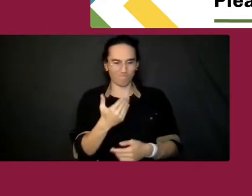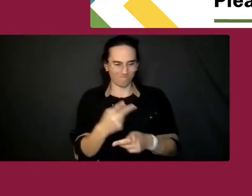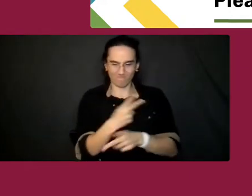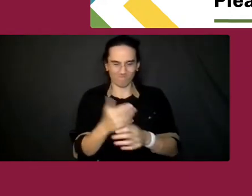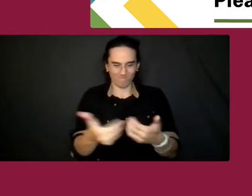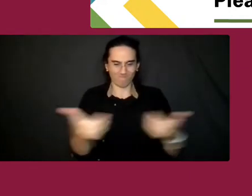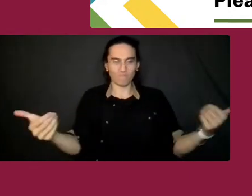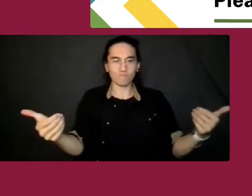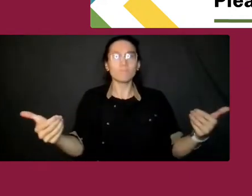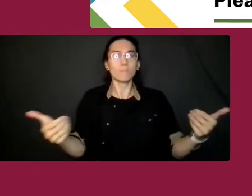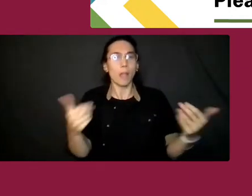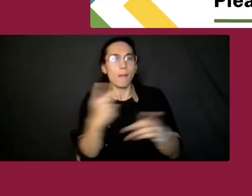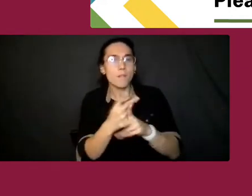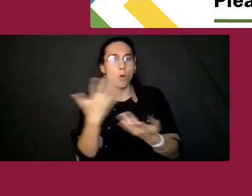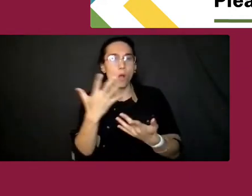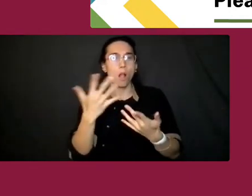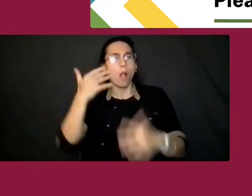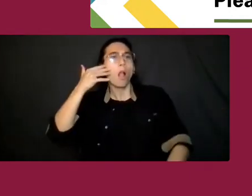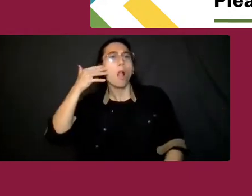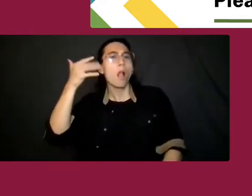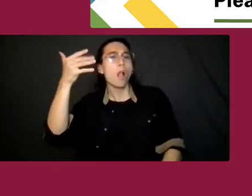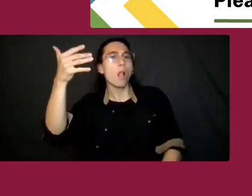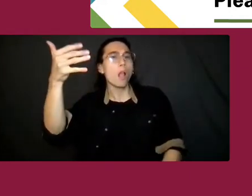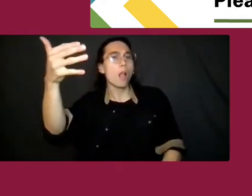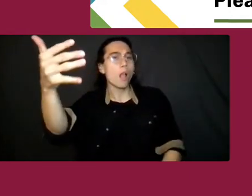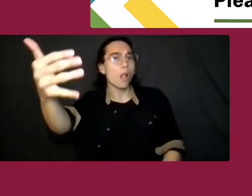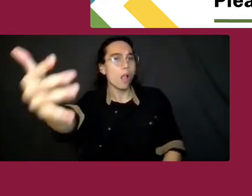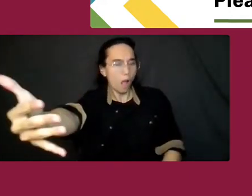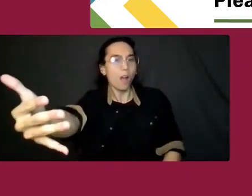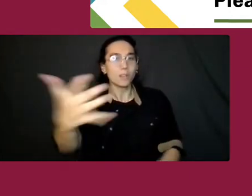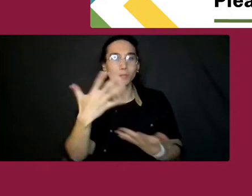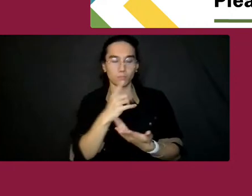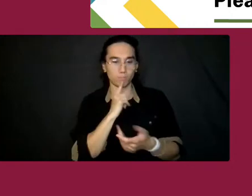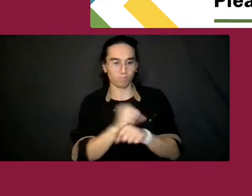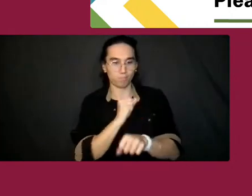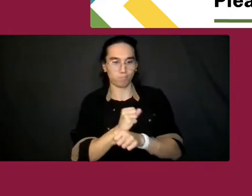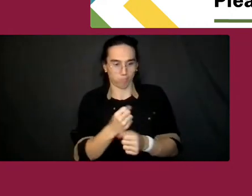Pleasure is a temporary, often intense feelings of enjoyment